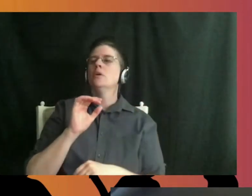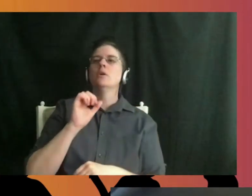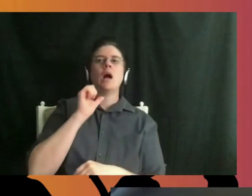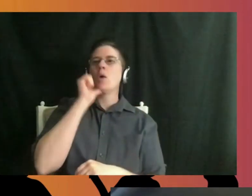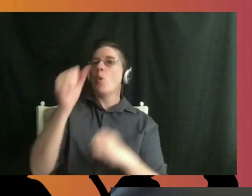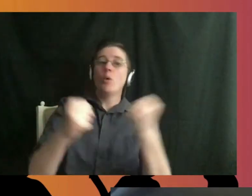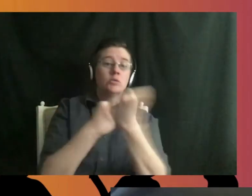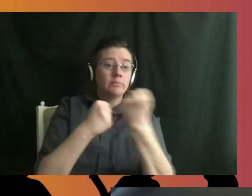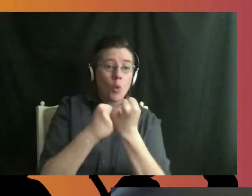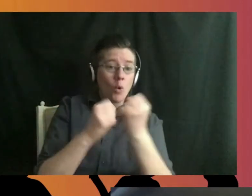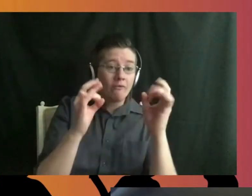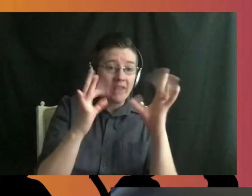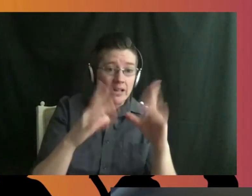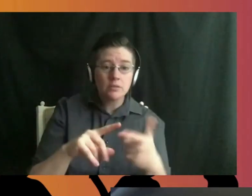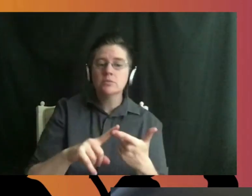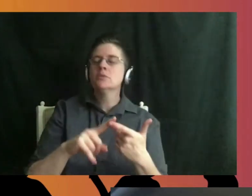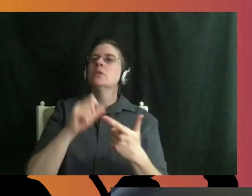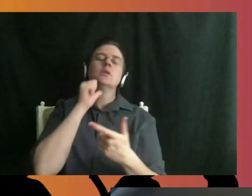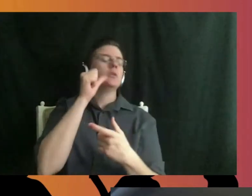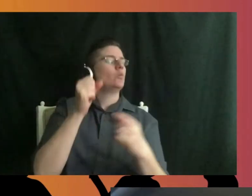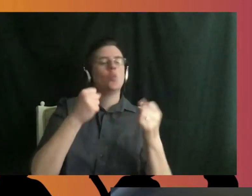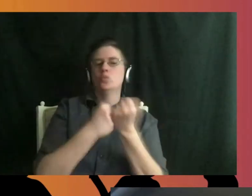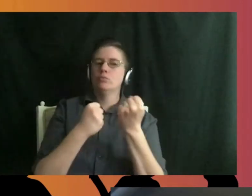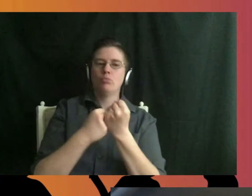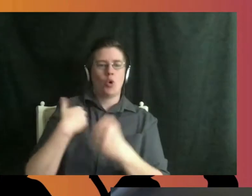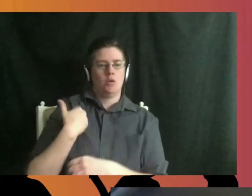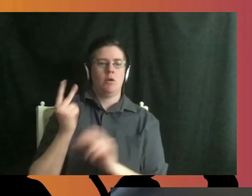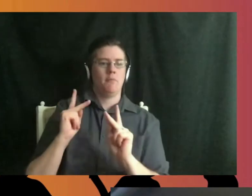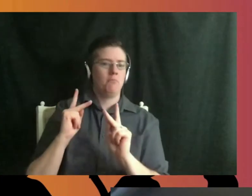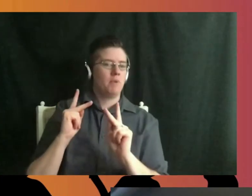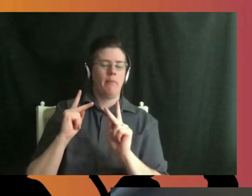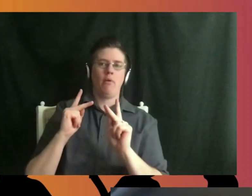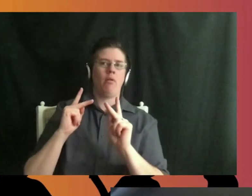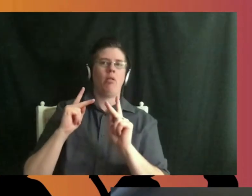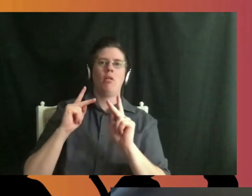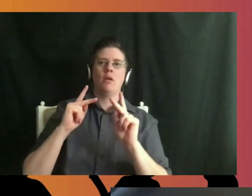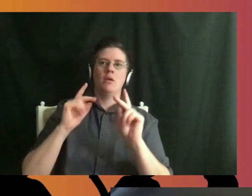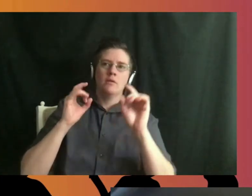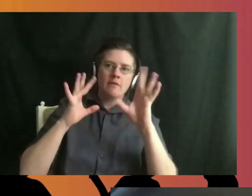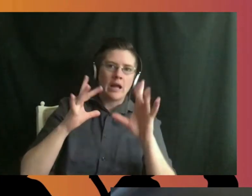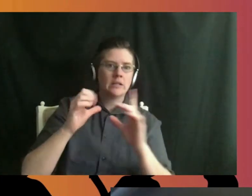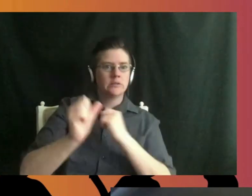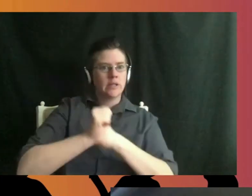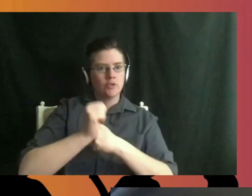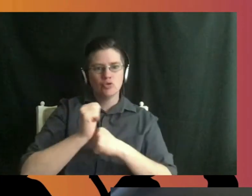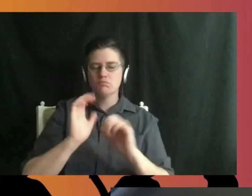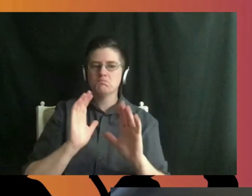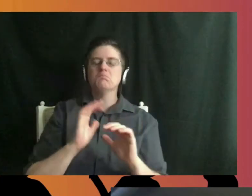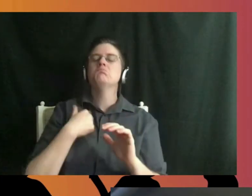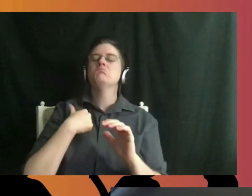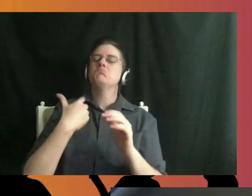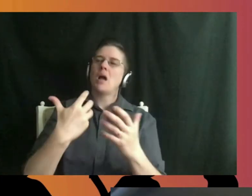people getting out there to in the streets as well and so i want young people to be able to protest